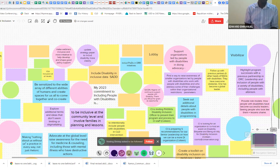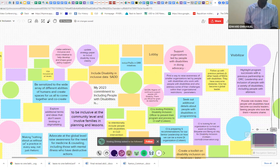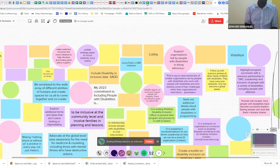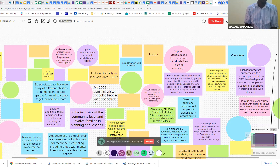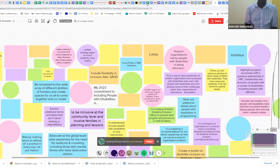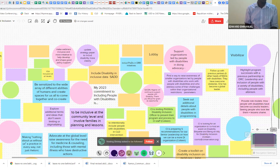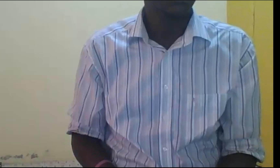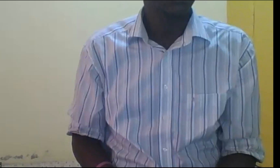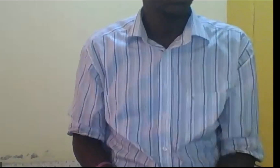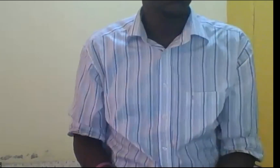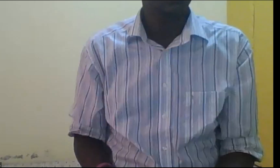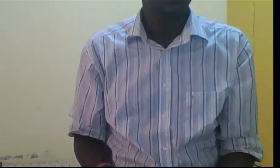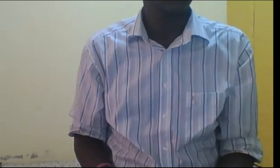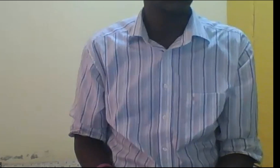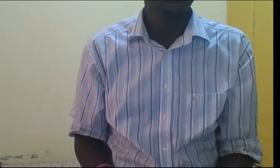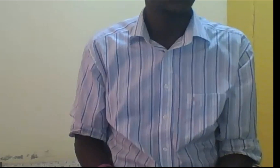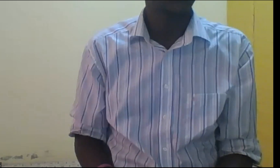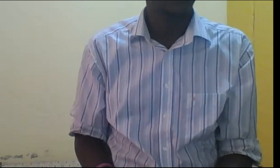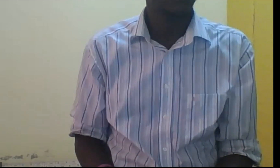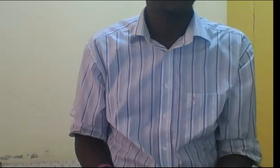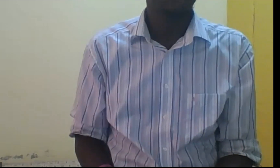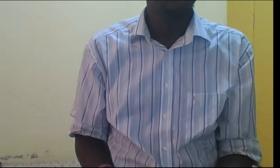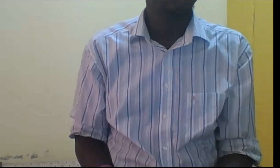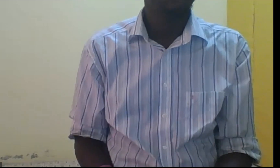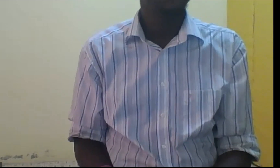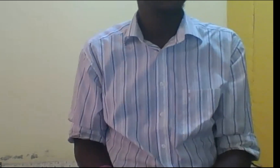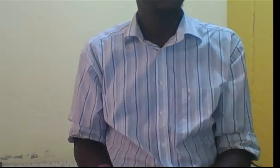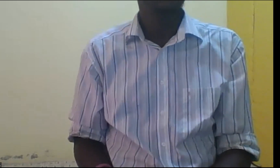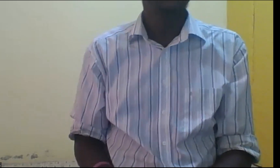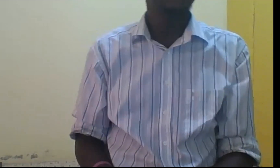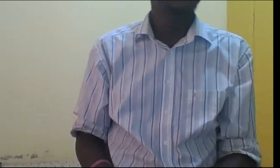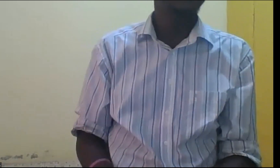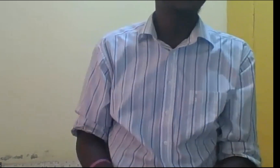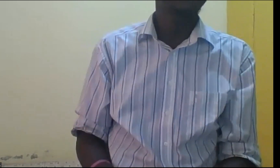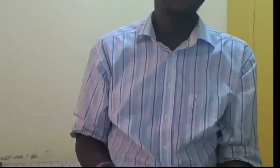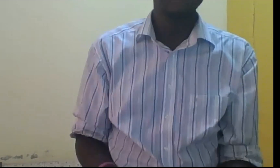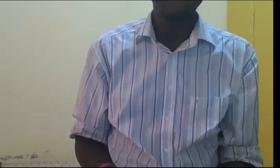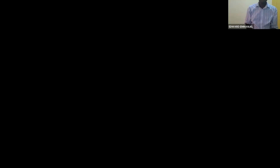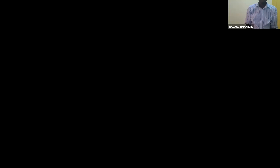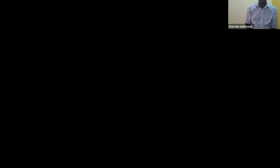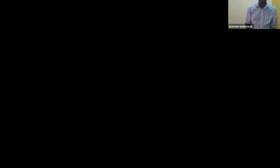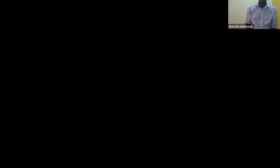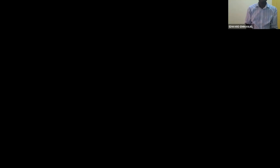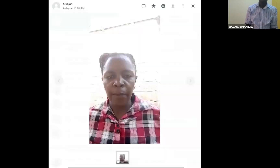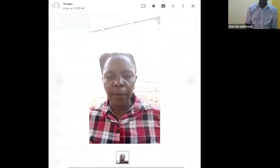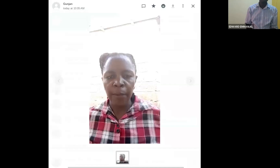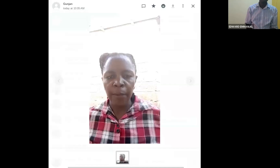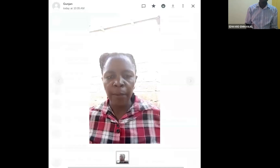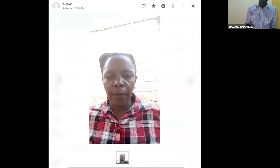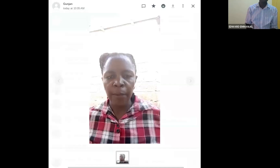Yes, I will stop sharing. And then I will share. Okay, thank you. I'm going to put in in a chat box.